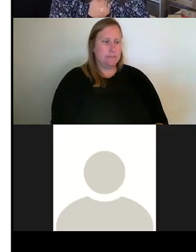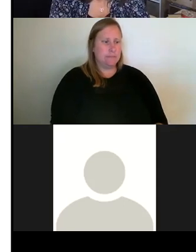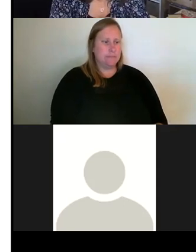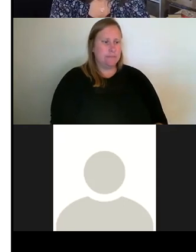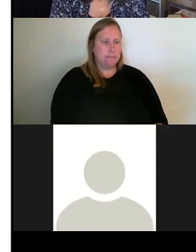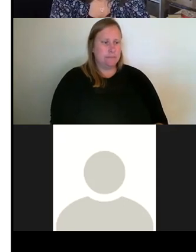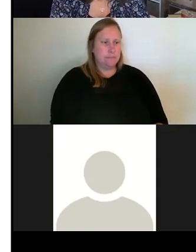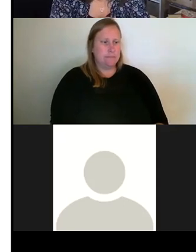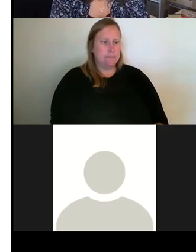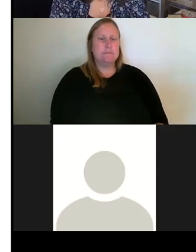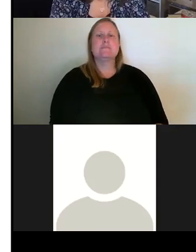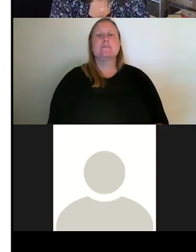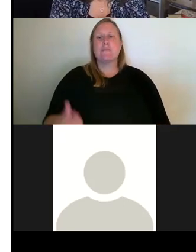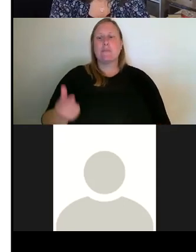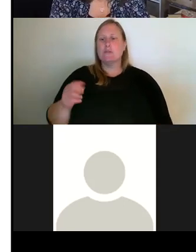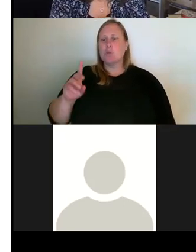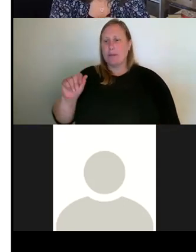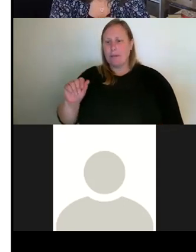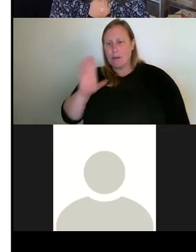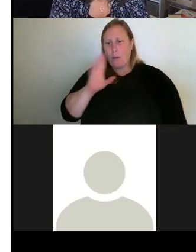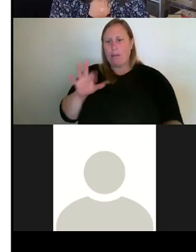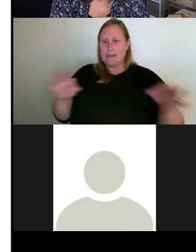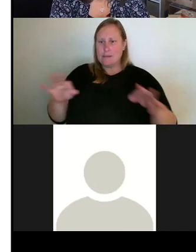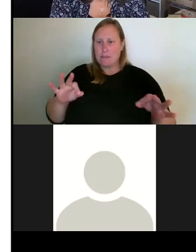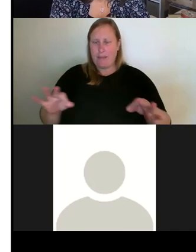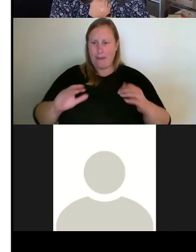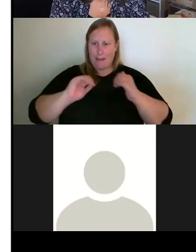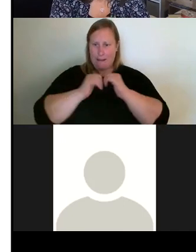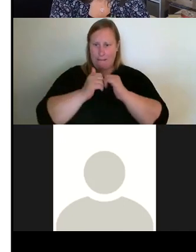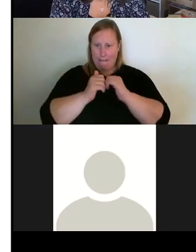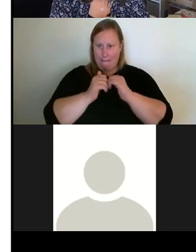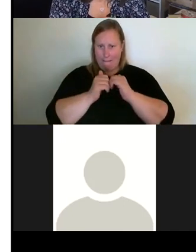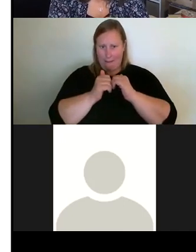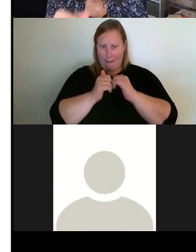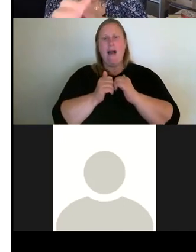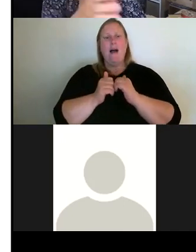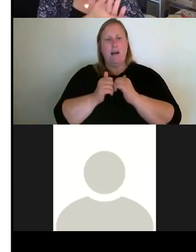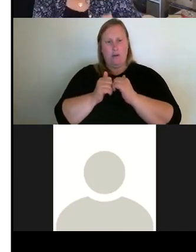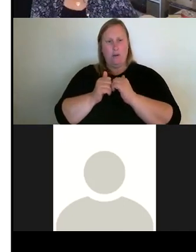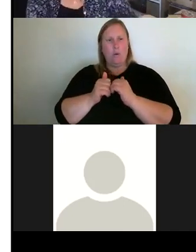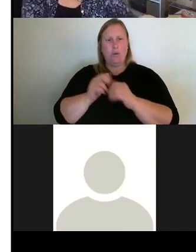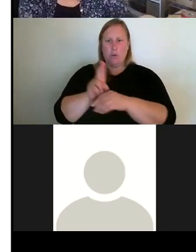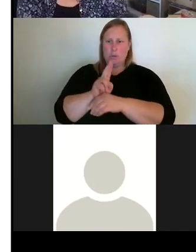presentation impacts people's ability to decode your message. Glenda Sims: Awesome.